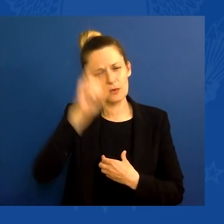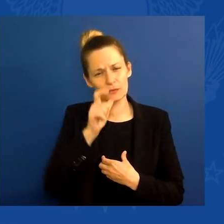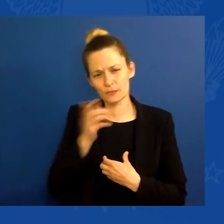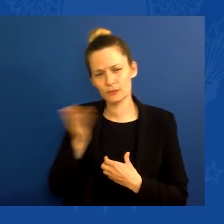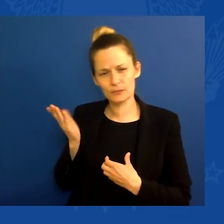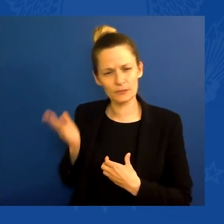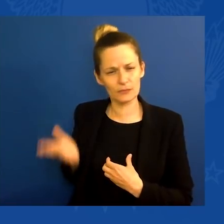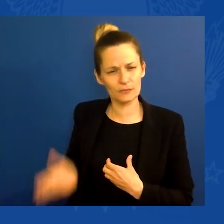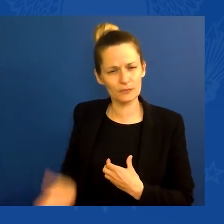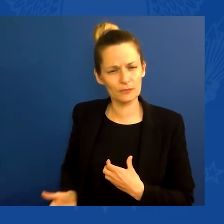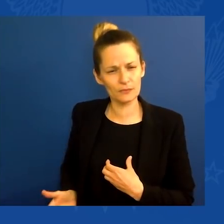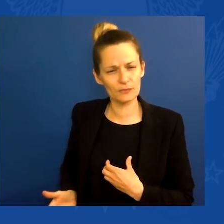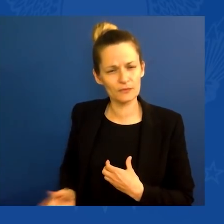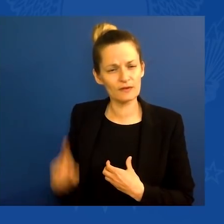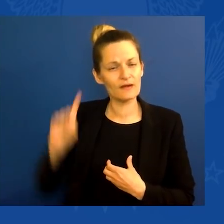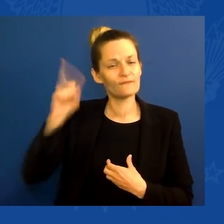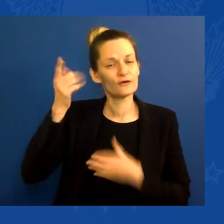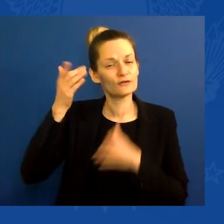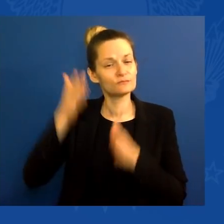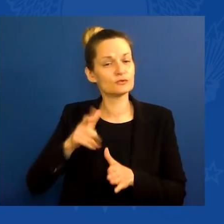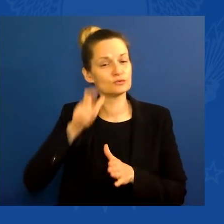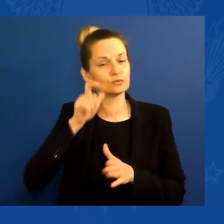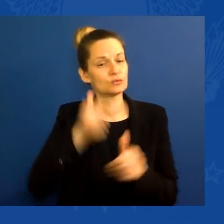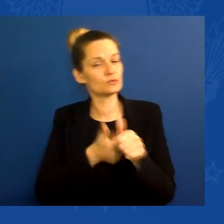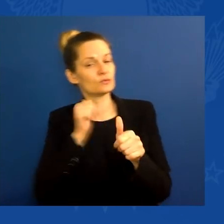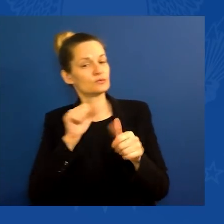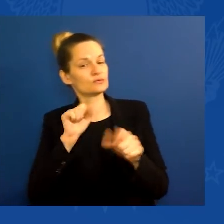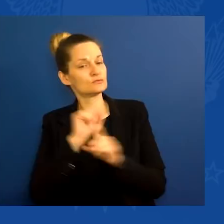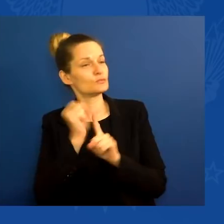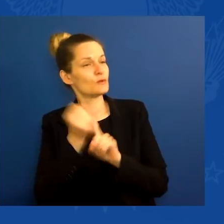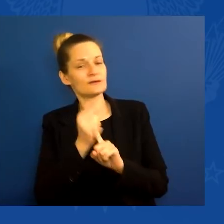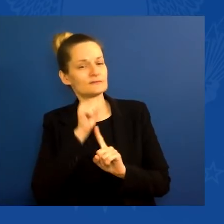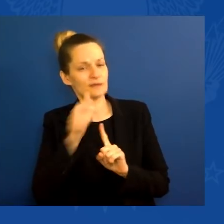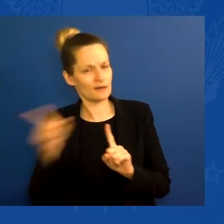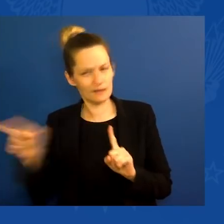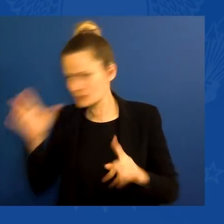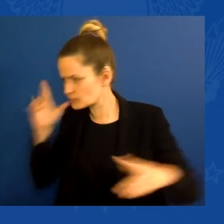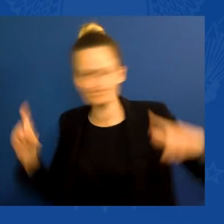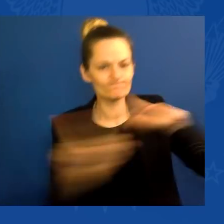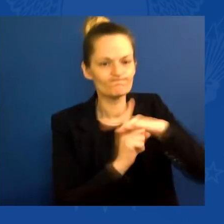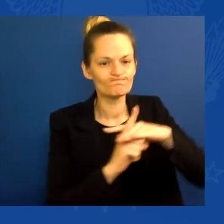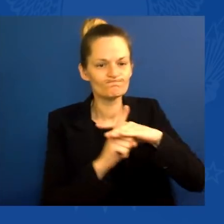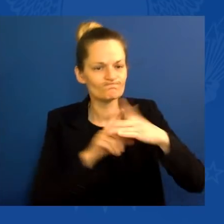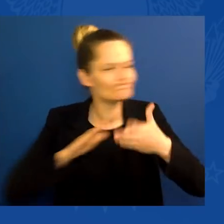when we were young men and women. Even in grade school, they'd jump in